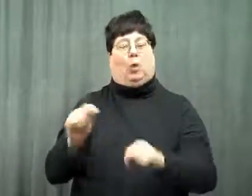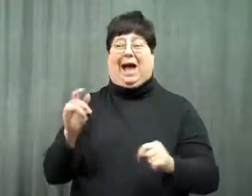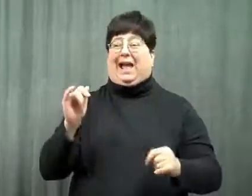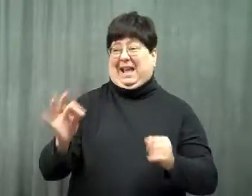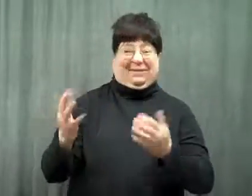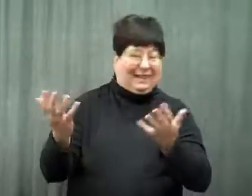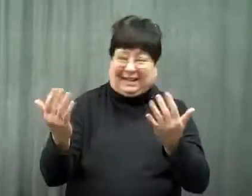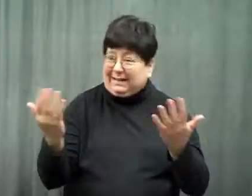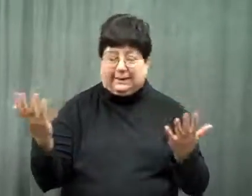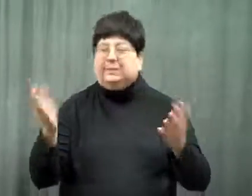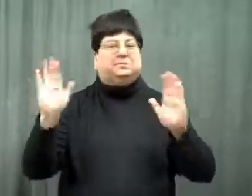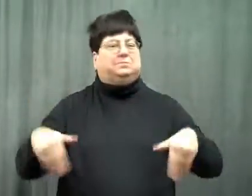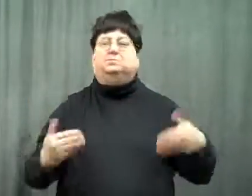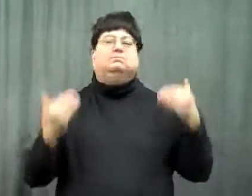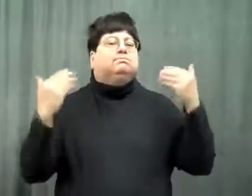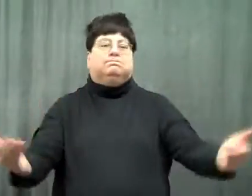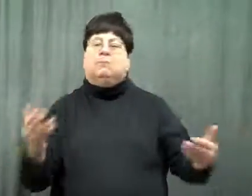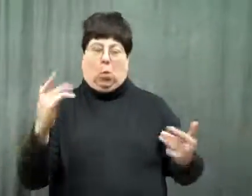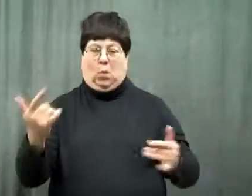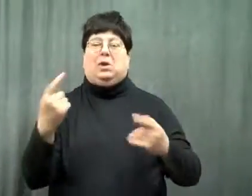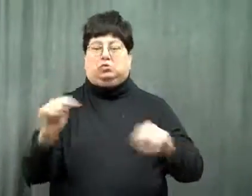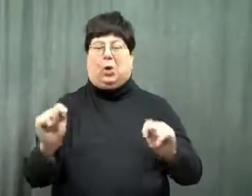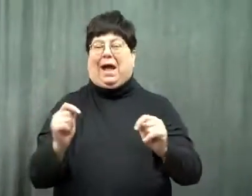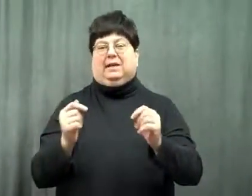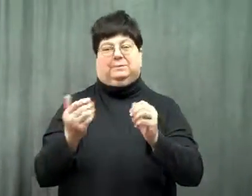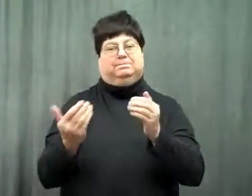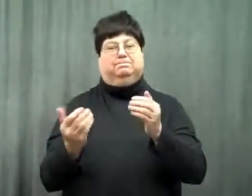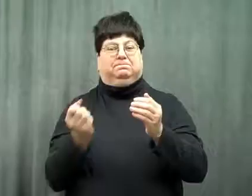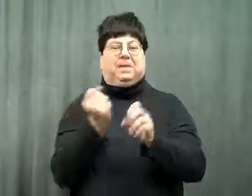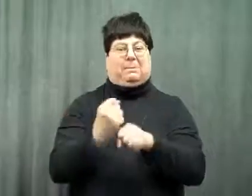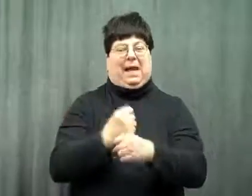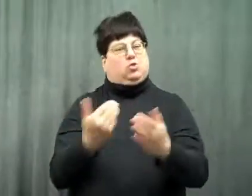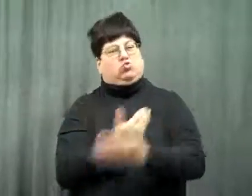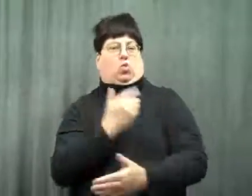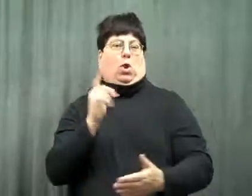but will go ahead without it to try to pass new laws